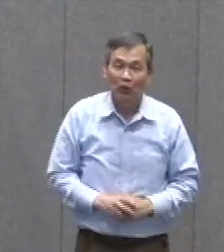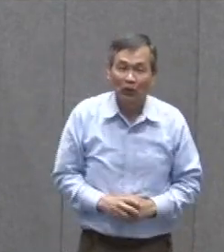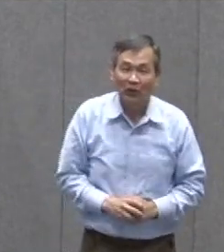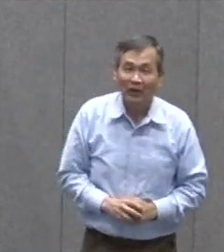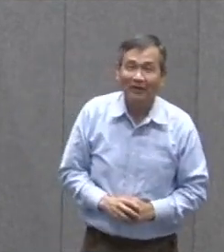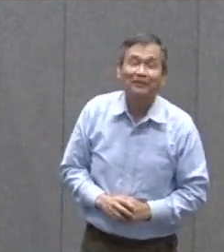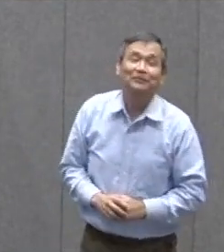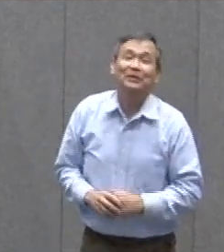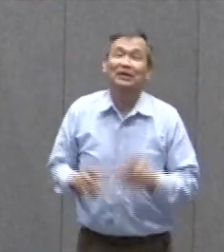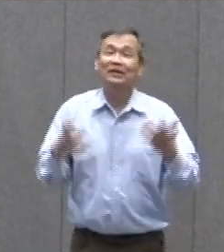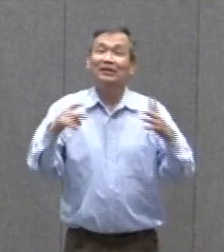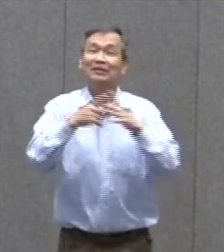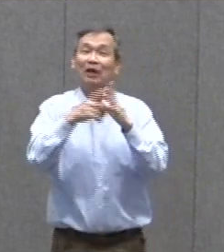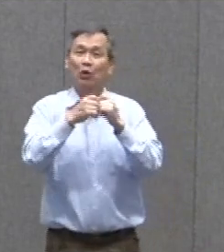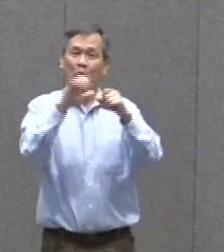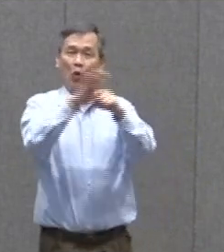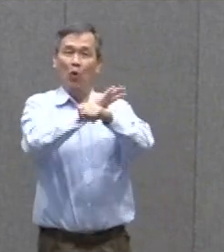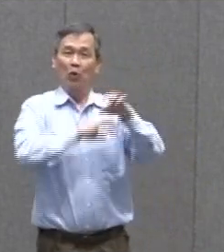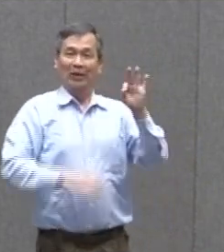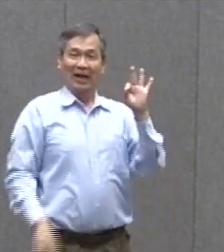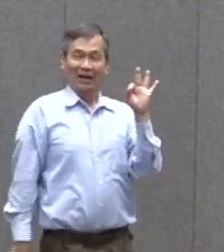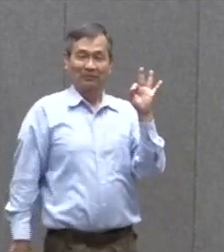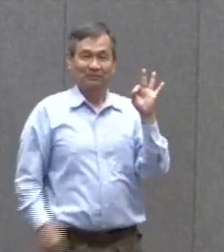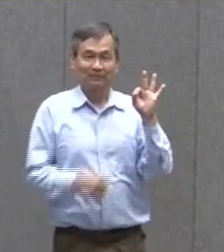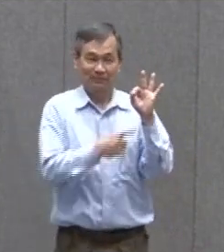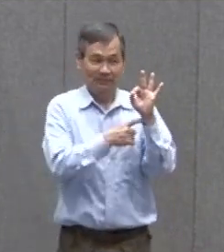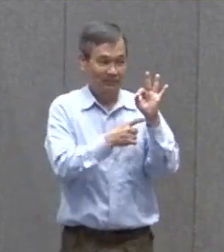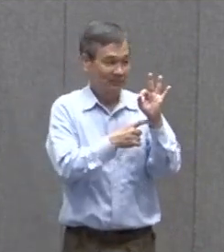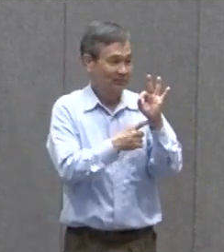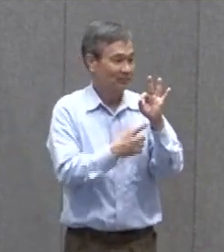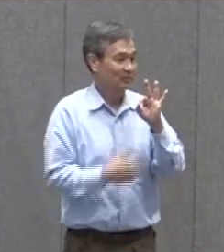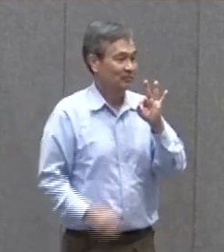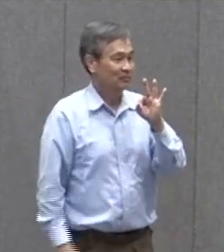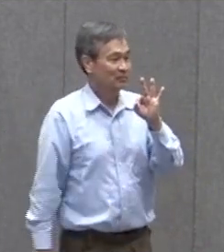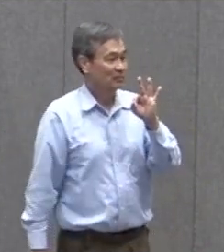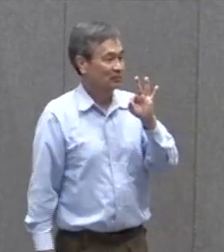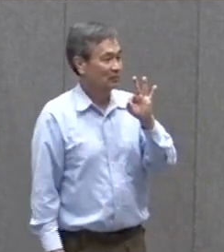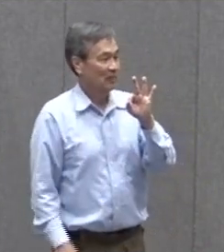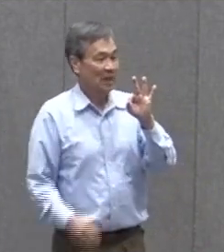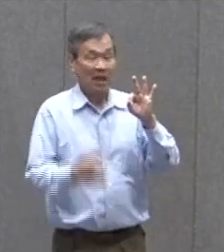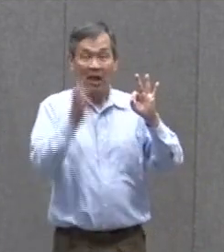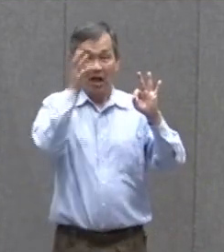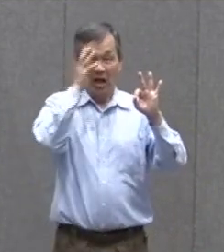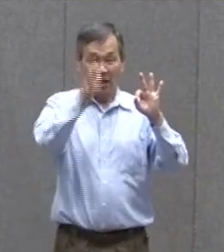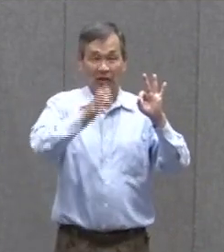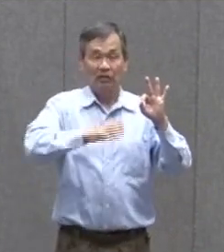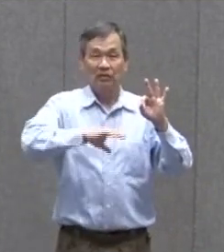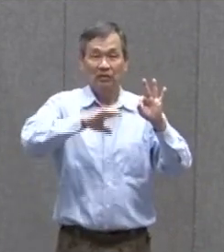So I start with my whole, nine. And I'm going to subtract, or take away, three.